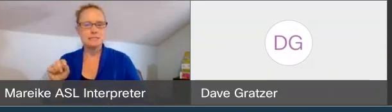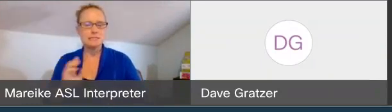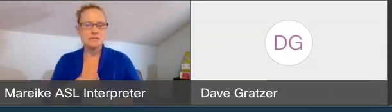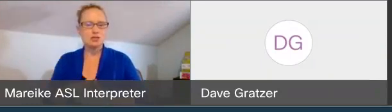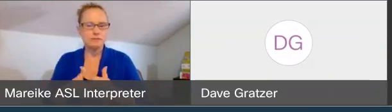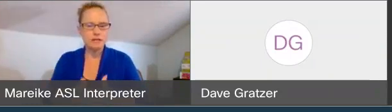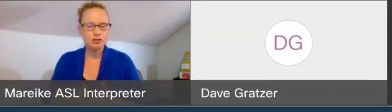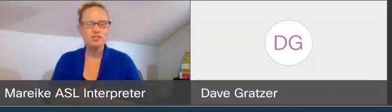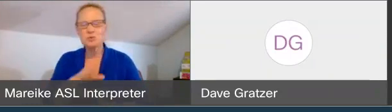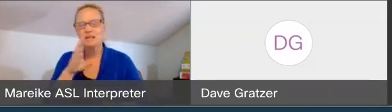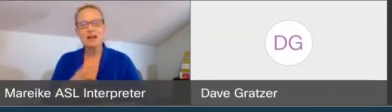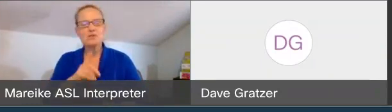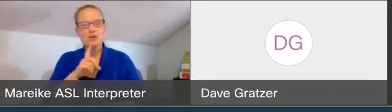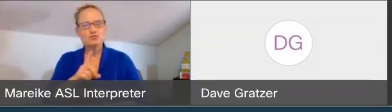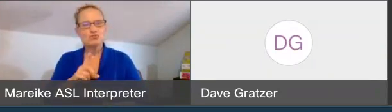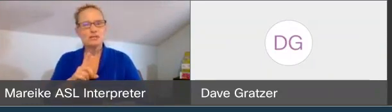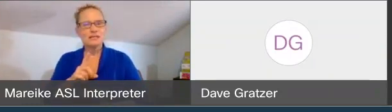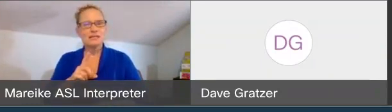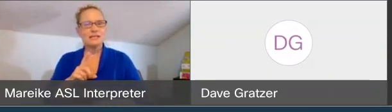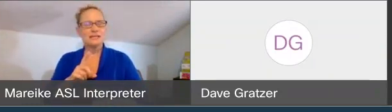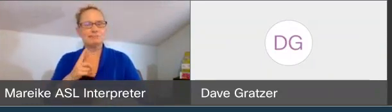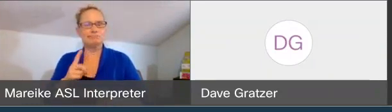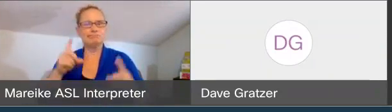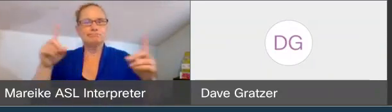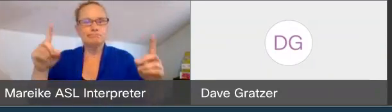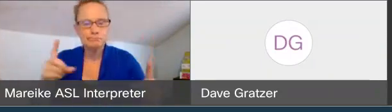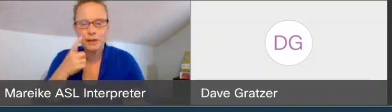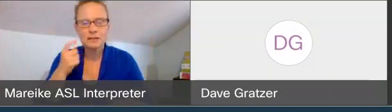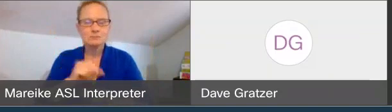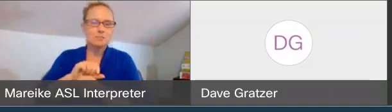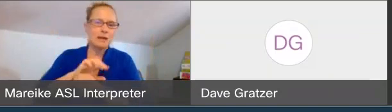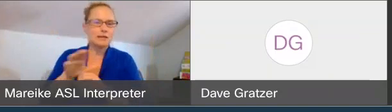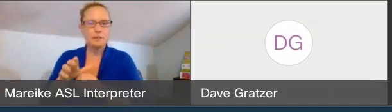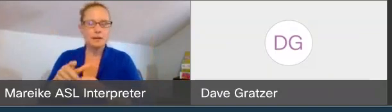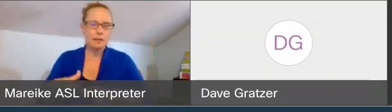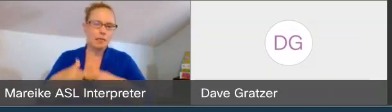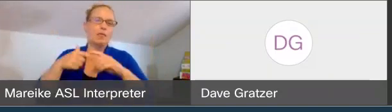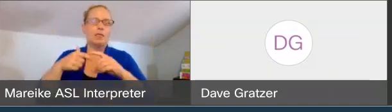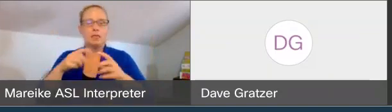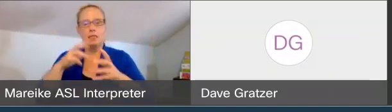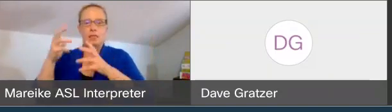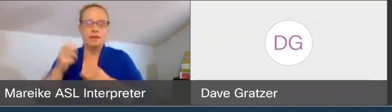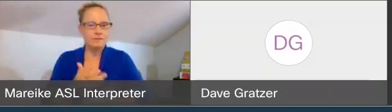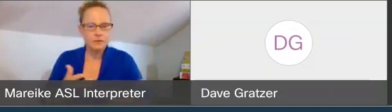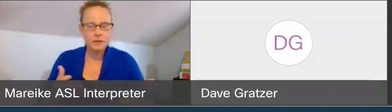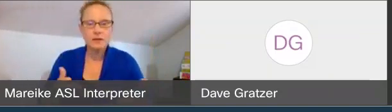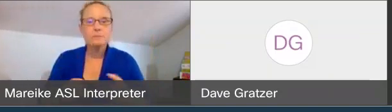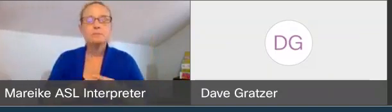we never quite got there Part of it was the pandemic, but, you know, it's the group services